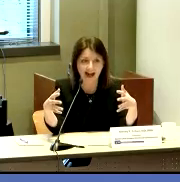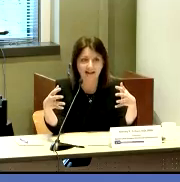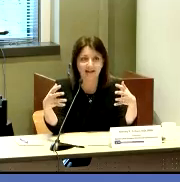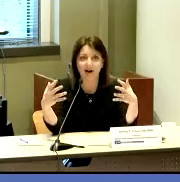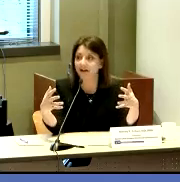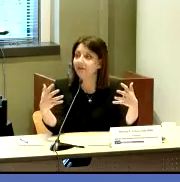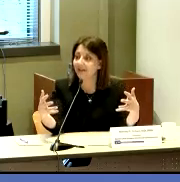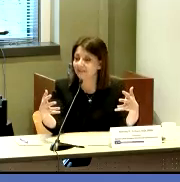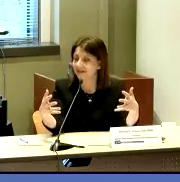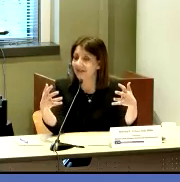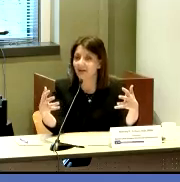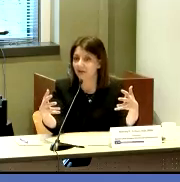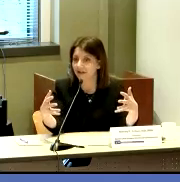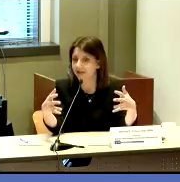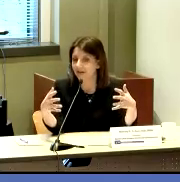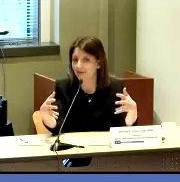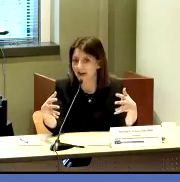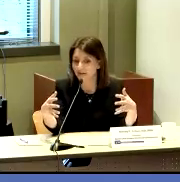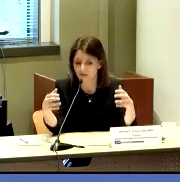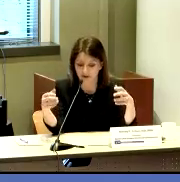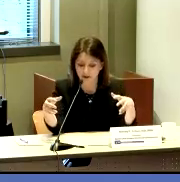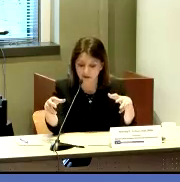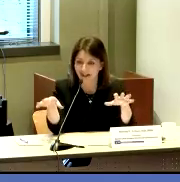and our investments in communities around the country?